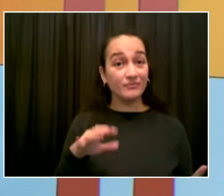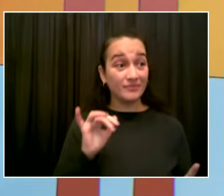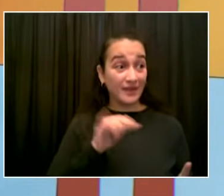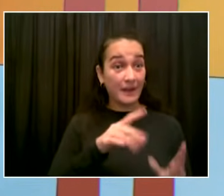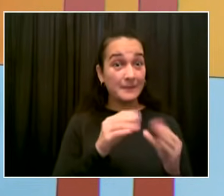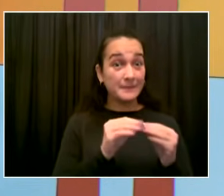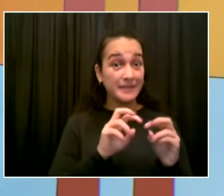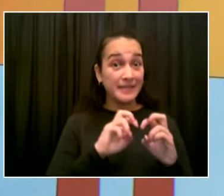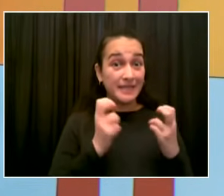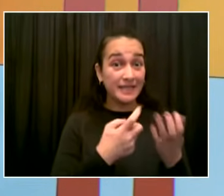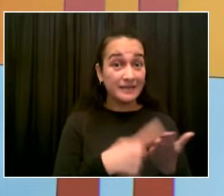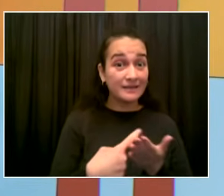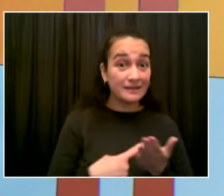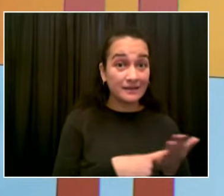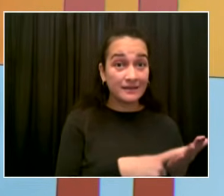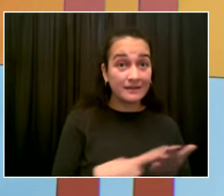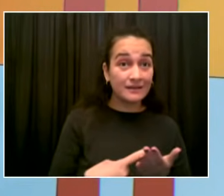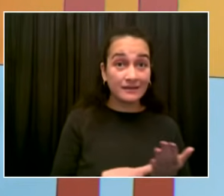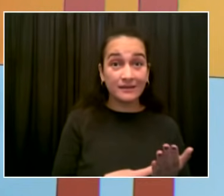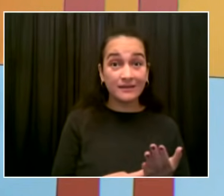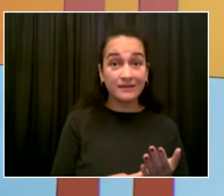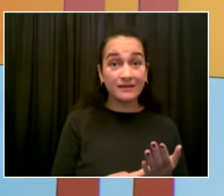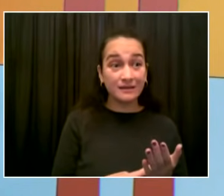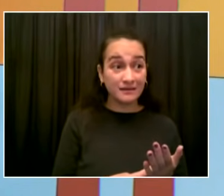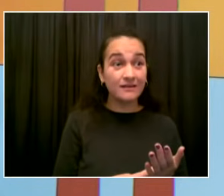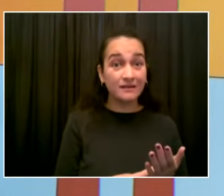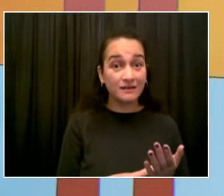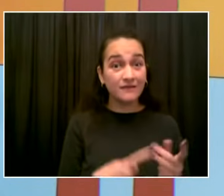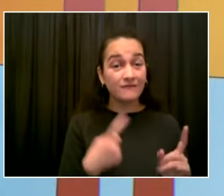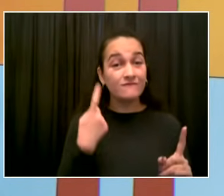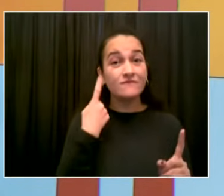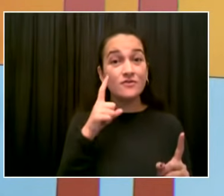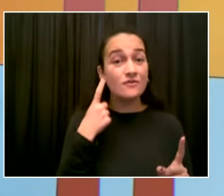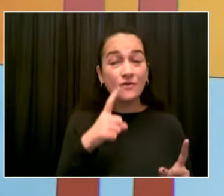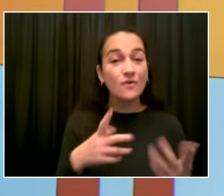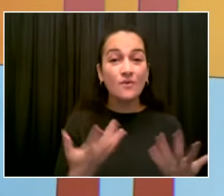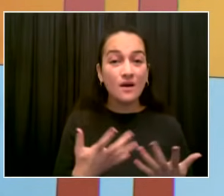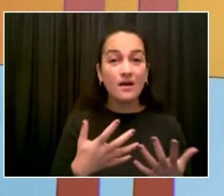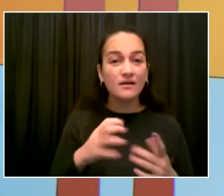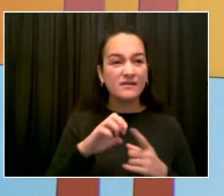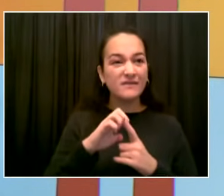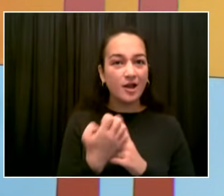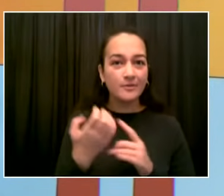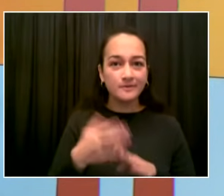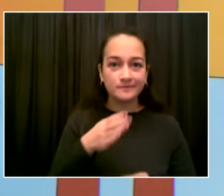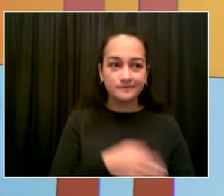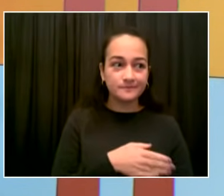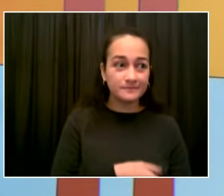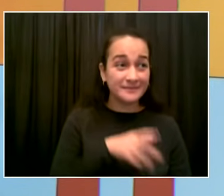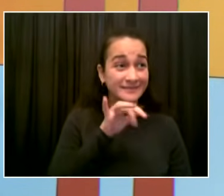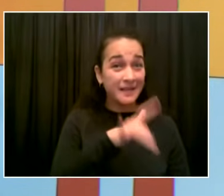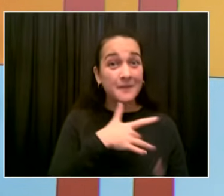FOR YEARS NOW. WE NEED TO MOVE THIS FORWARD WITH THE URGENT